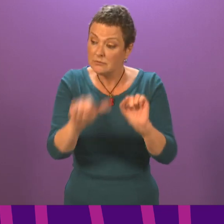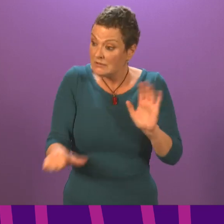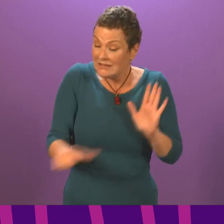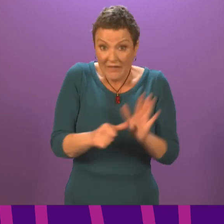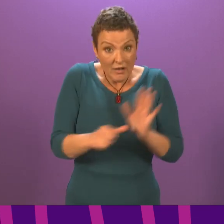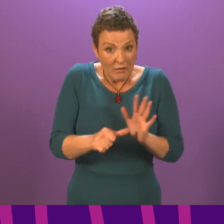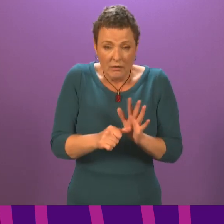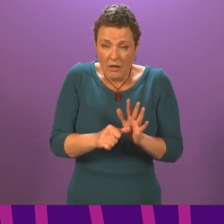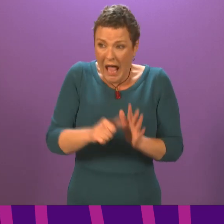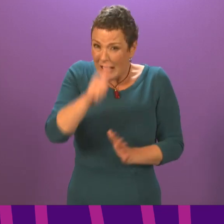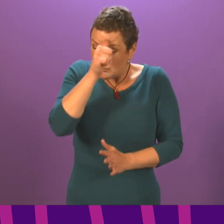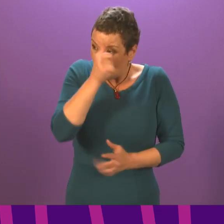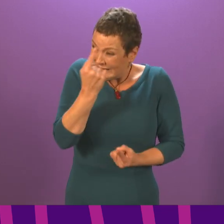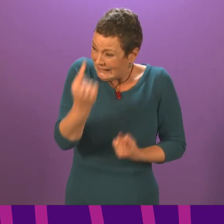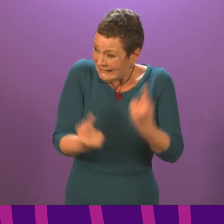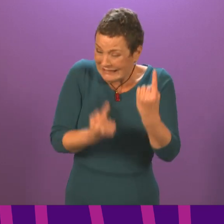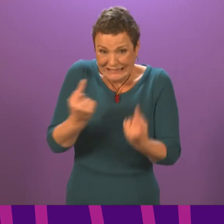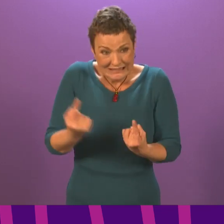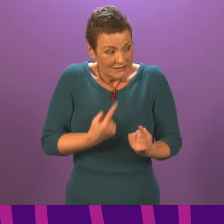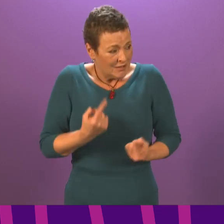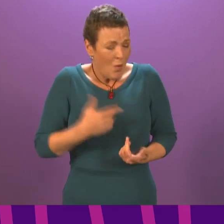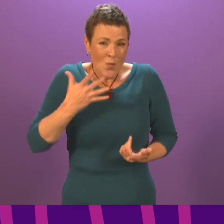is difficult for every one of us not to be able to visit other people’s houses, but